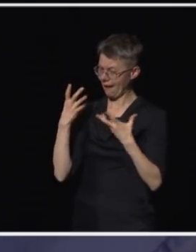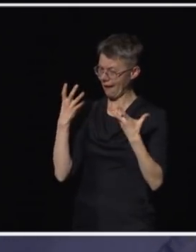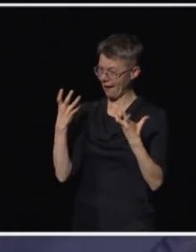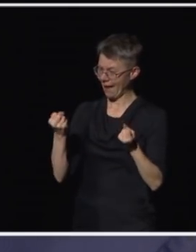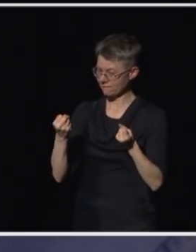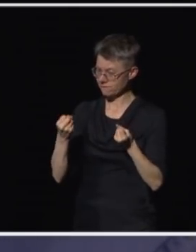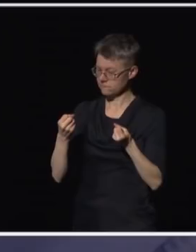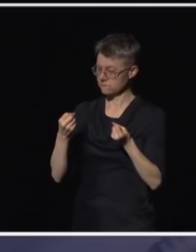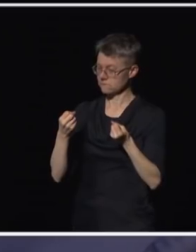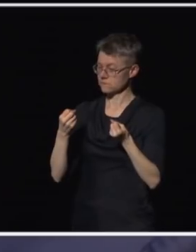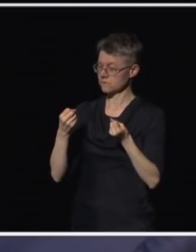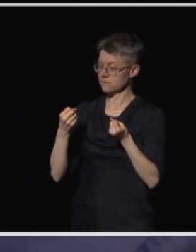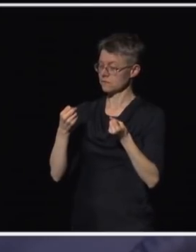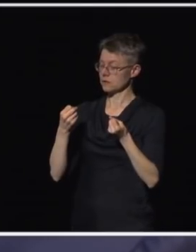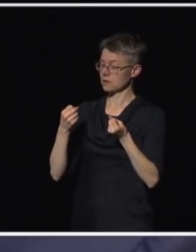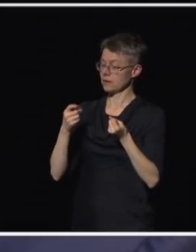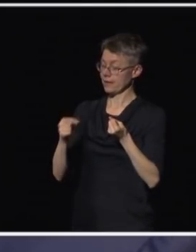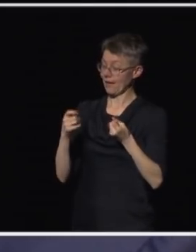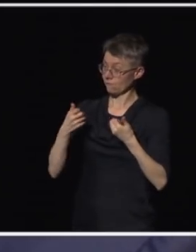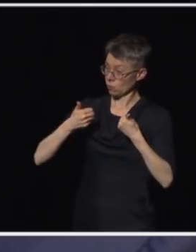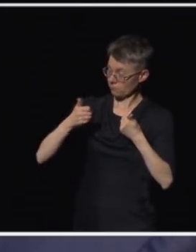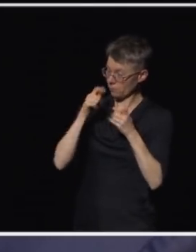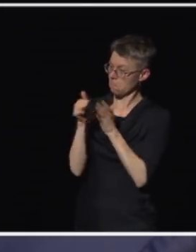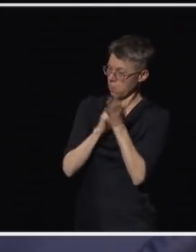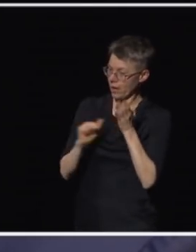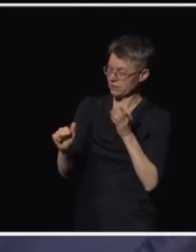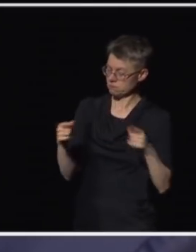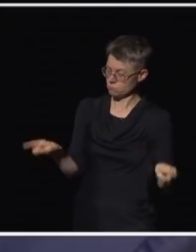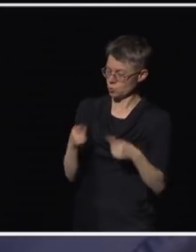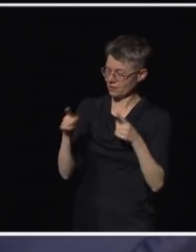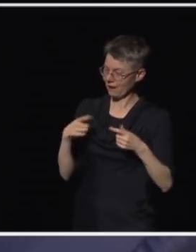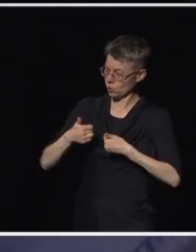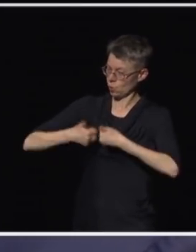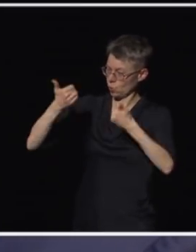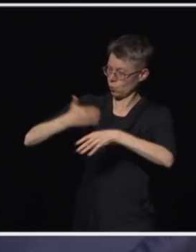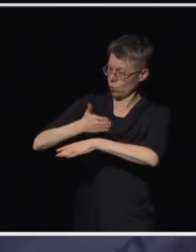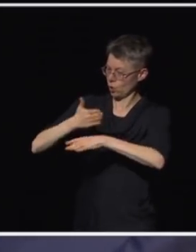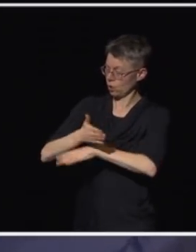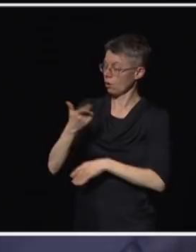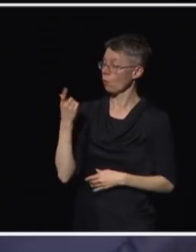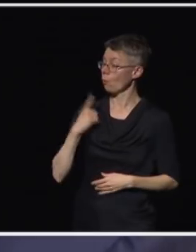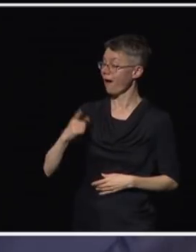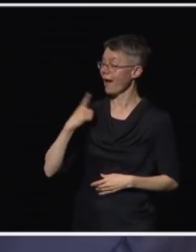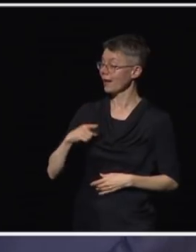that Donald Trump is inflicting pain on. There's no Kanye music without the deep,